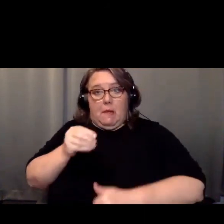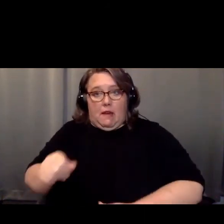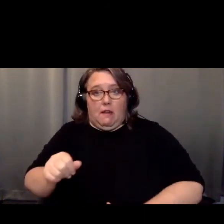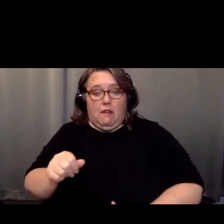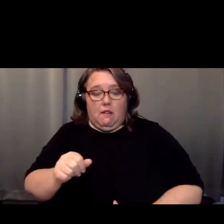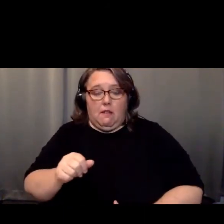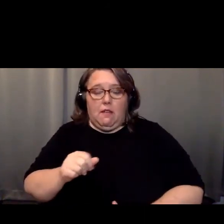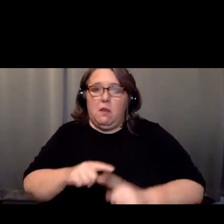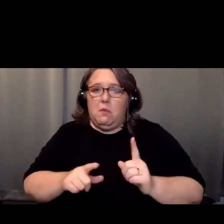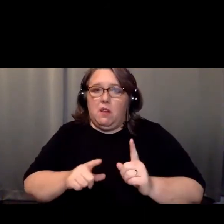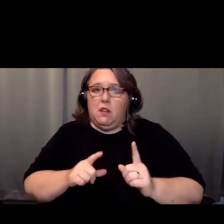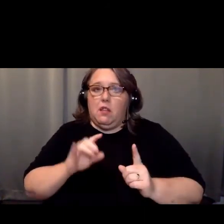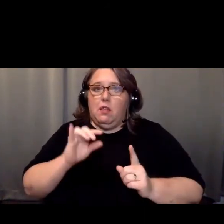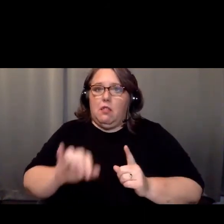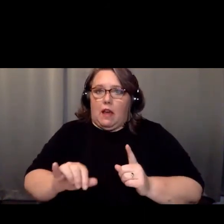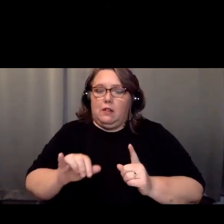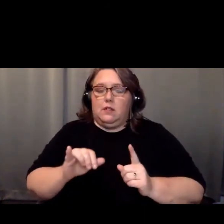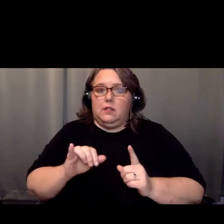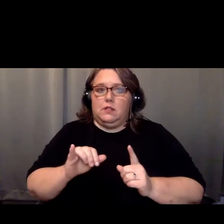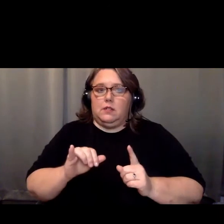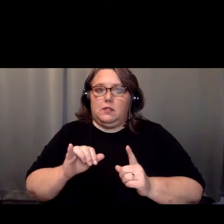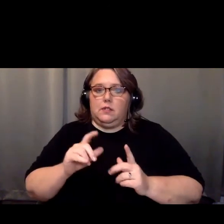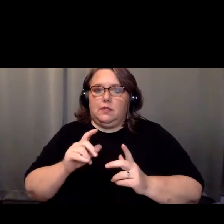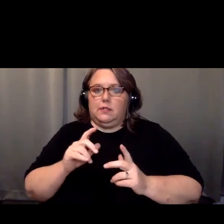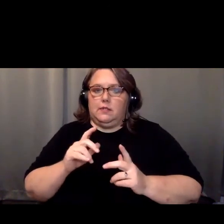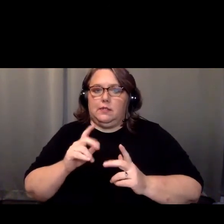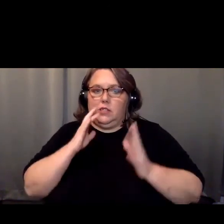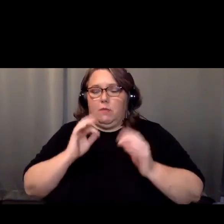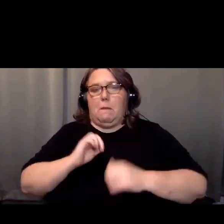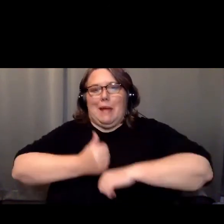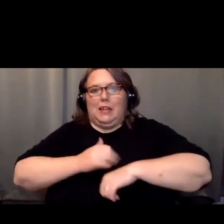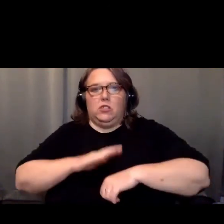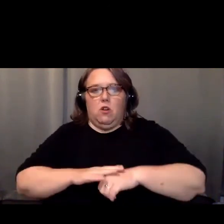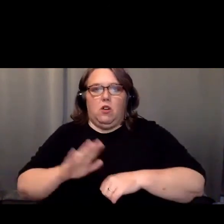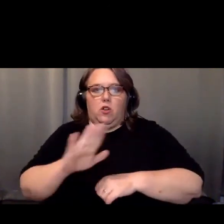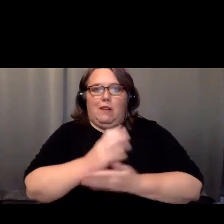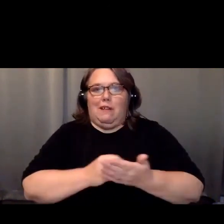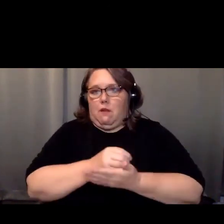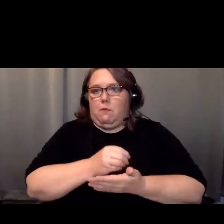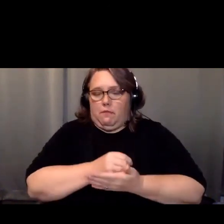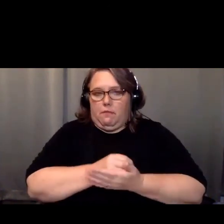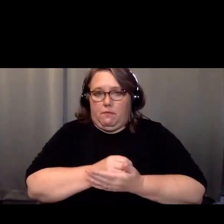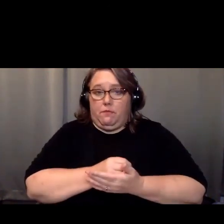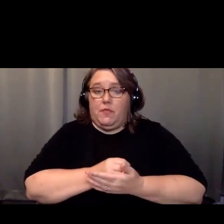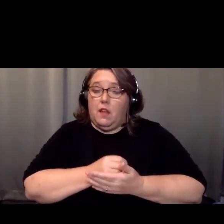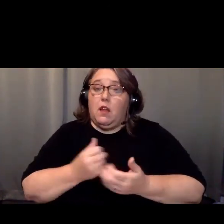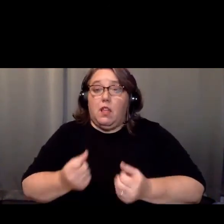but all of that is determined based on the income level, there are quite a few services that they provide